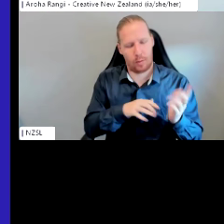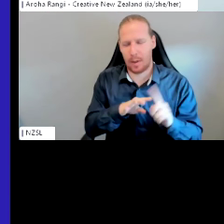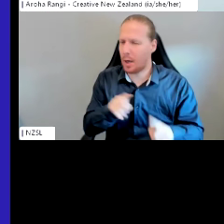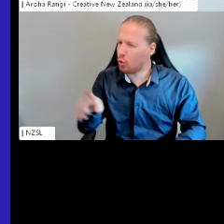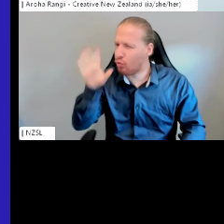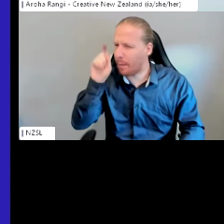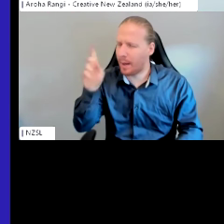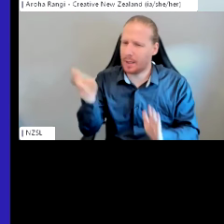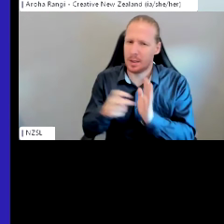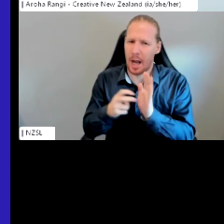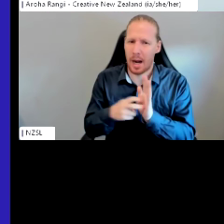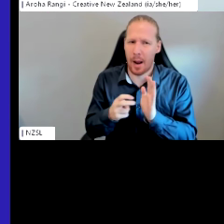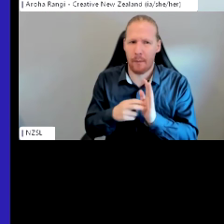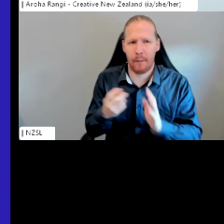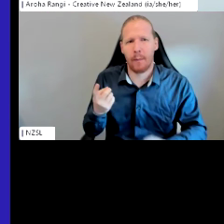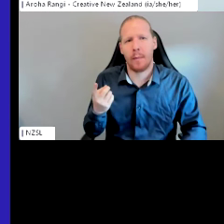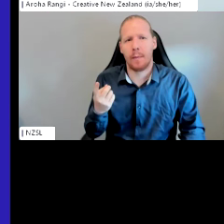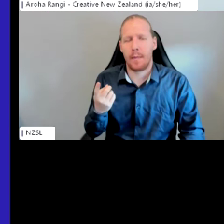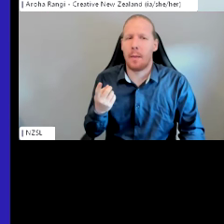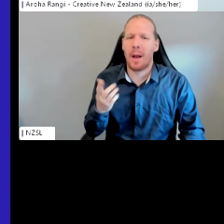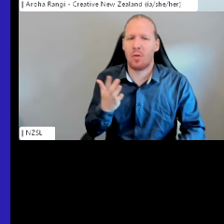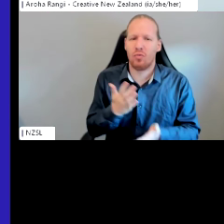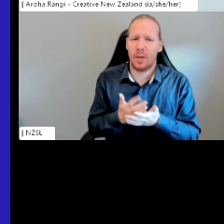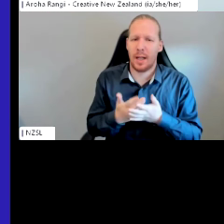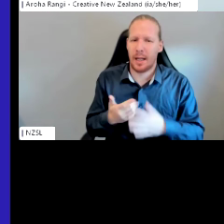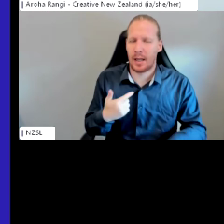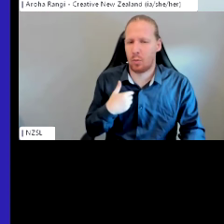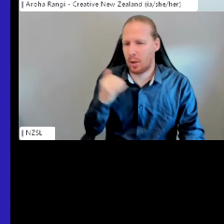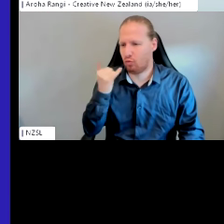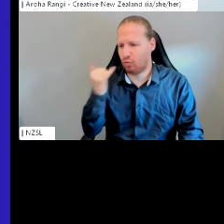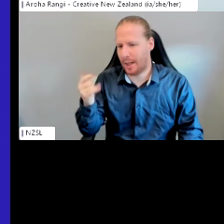we didn't even get that far because most of the people we rang said, "Oh yeah, I'm a member." And